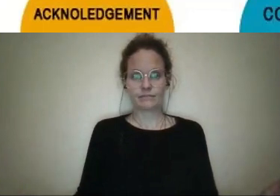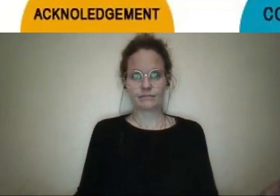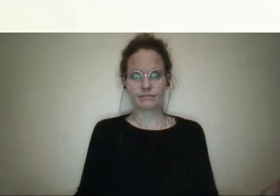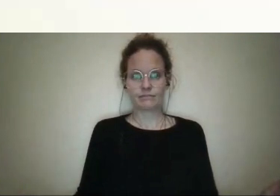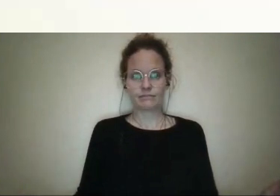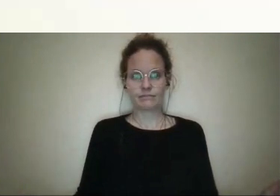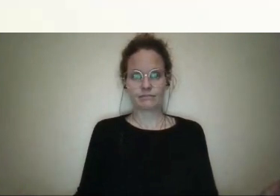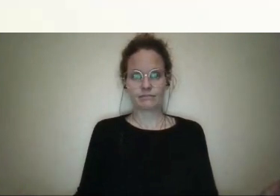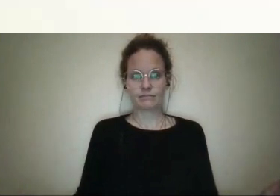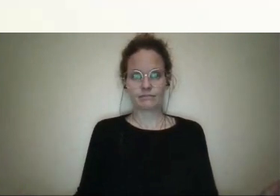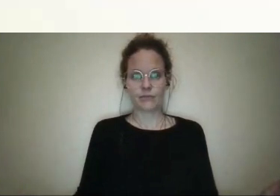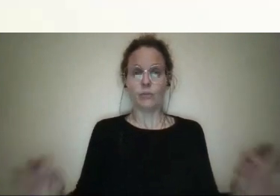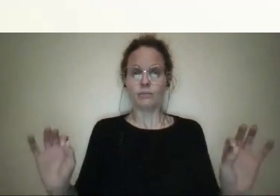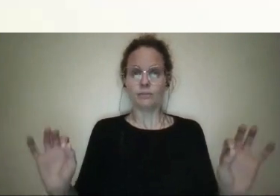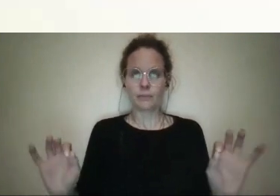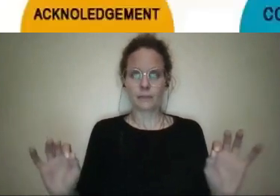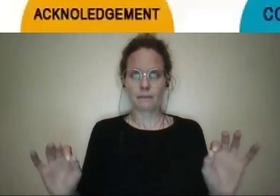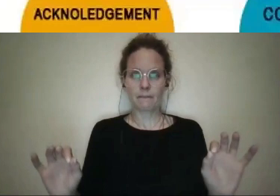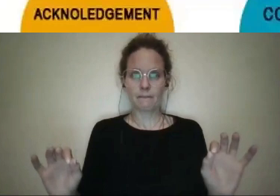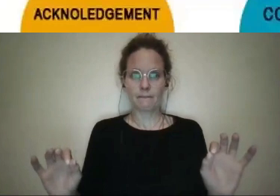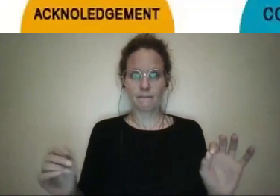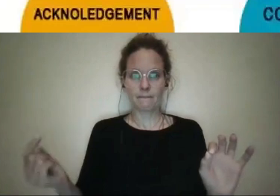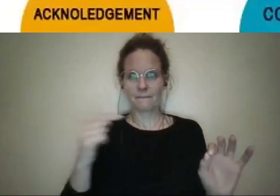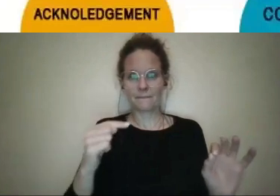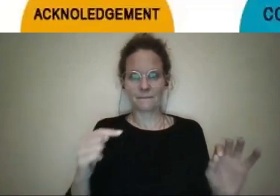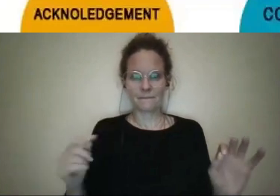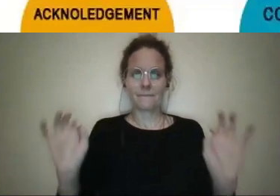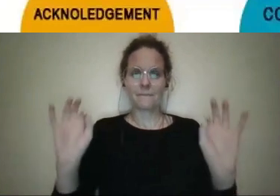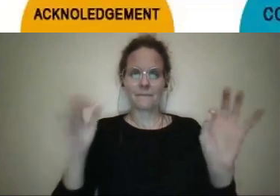There we go. Oop, back one. There we go. Thank you.